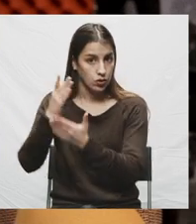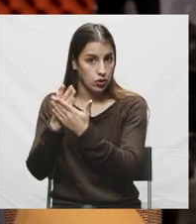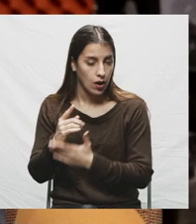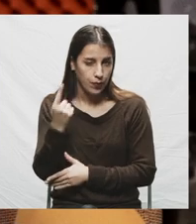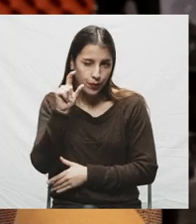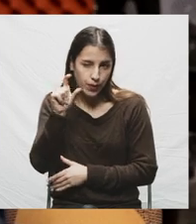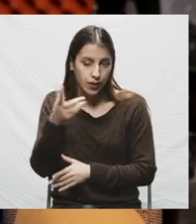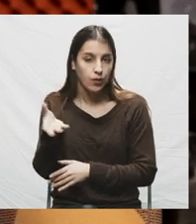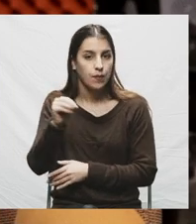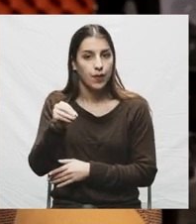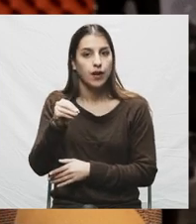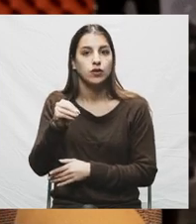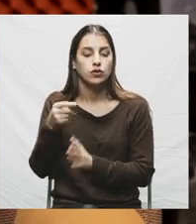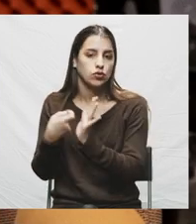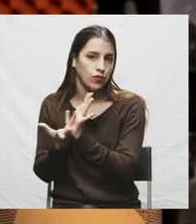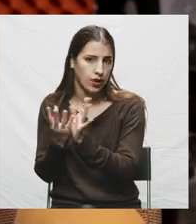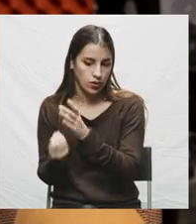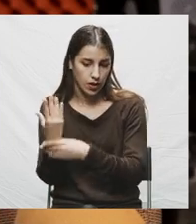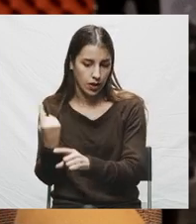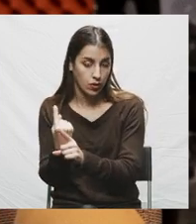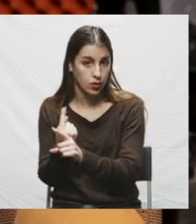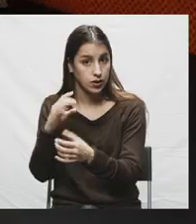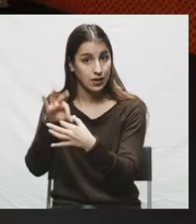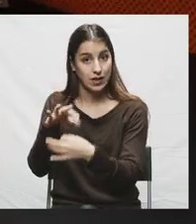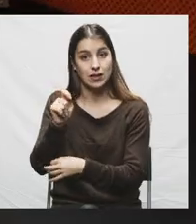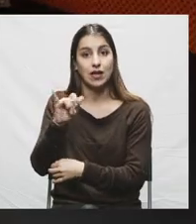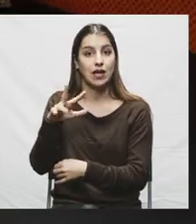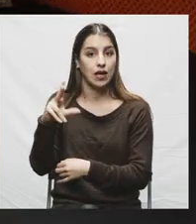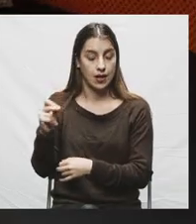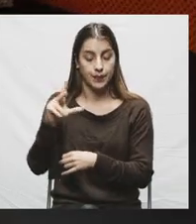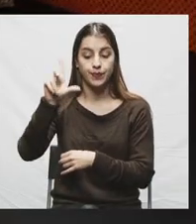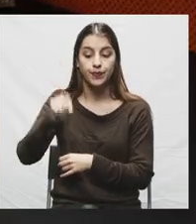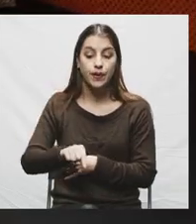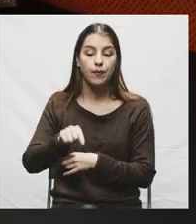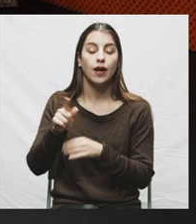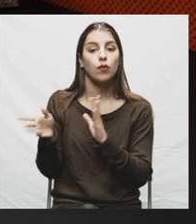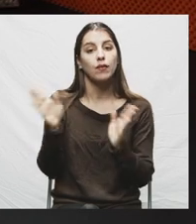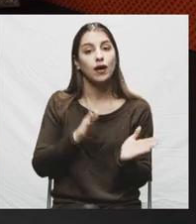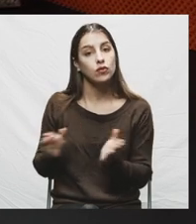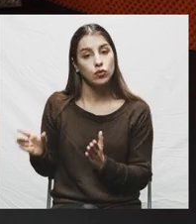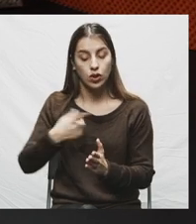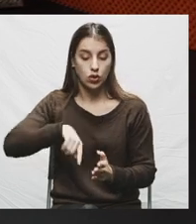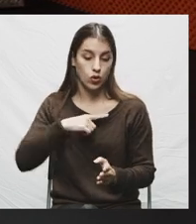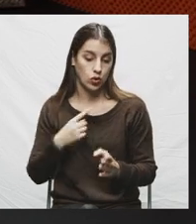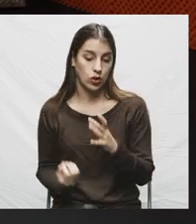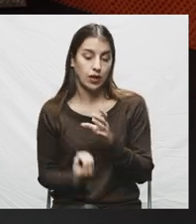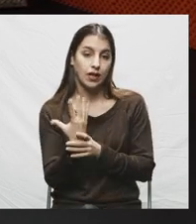bet more on the visibility of the several associated artists within EIRA. It also matched a time when we